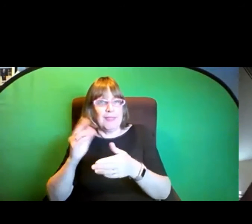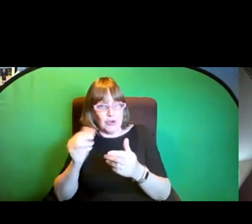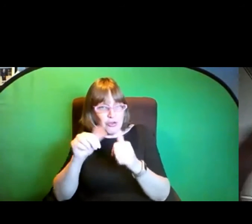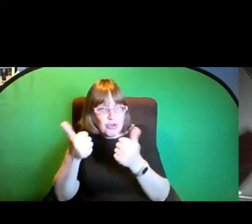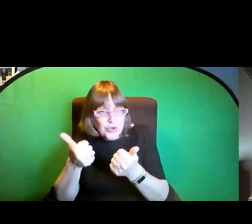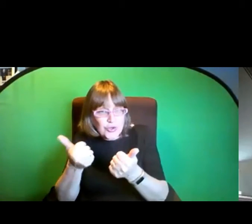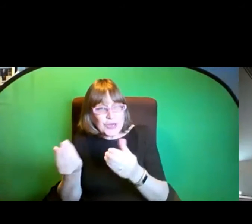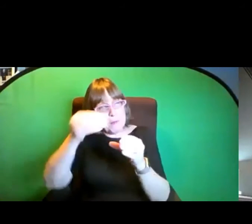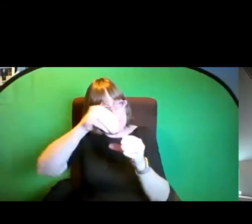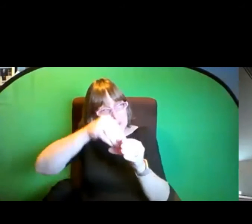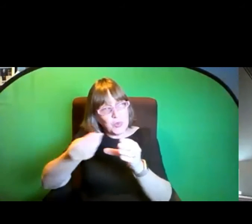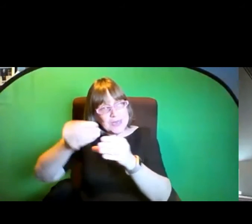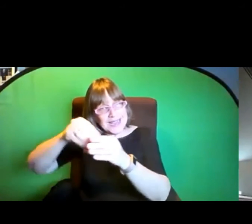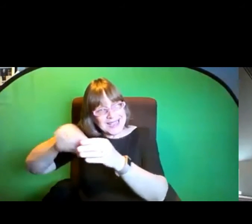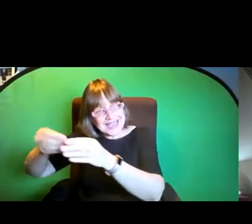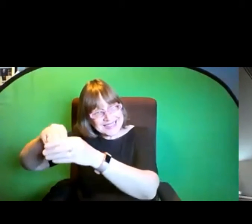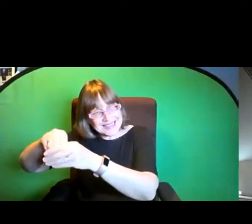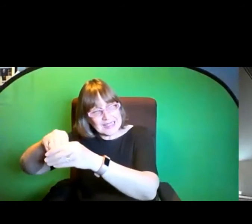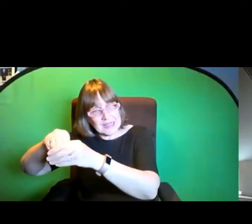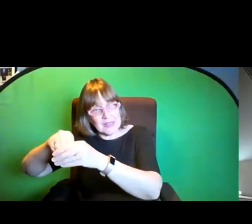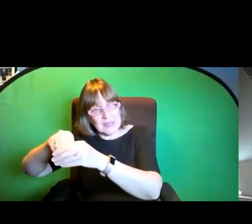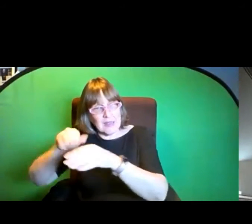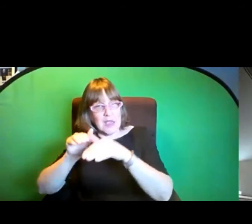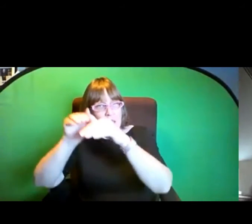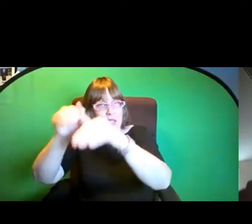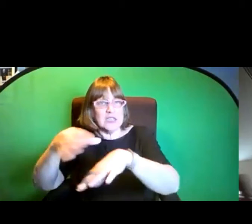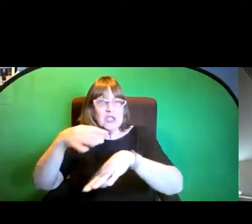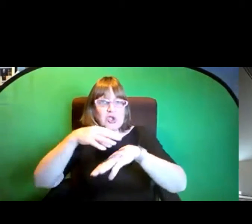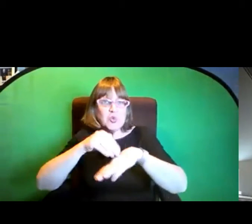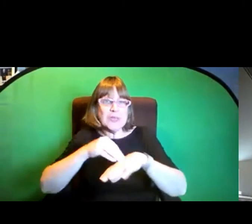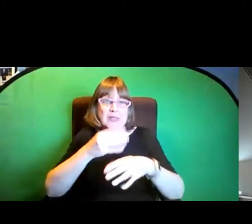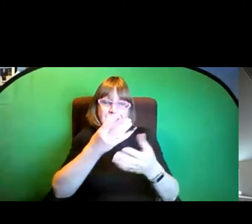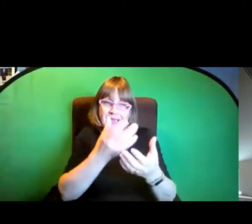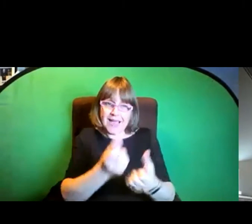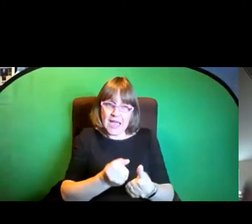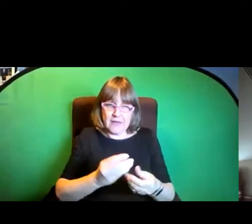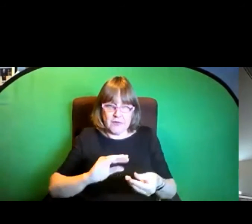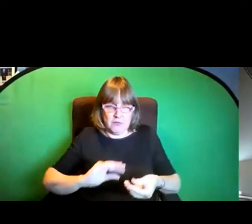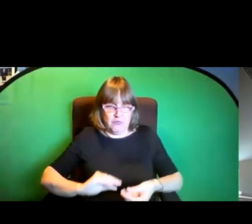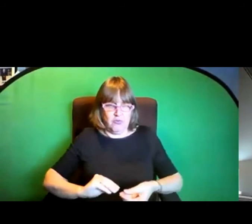ahead of the game. So in Sweden they've already produced this last month a steel